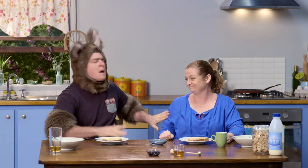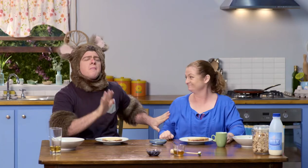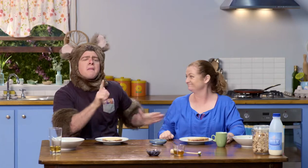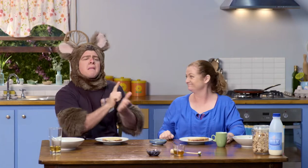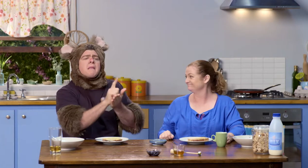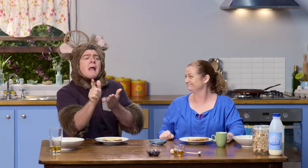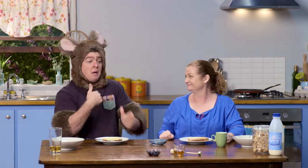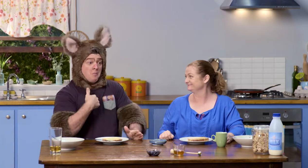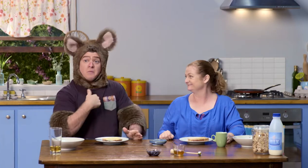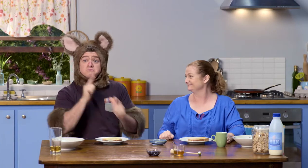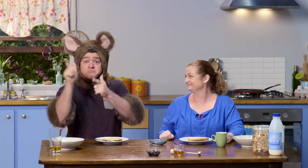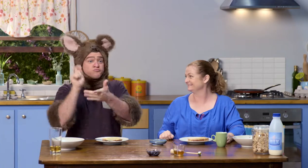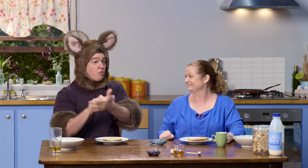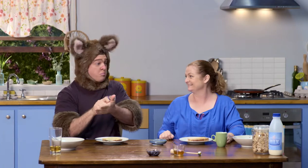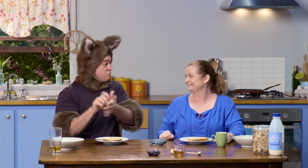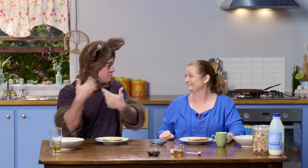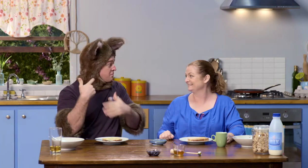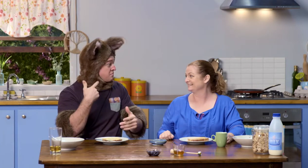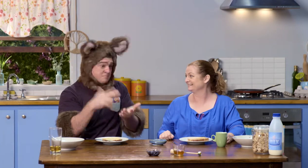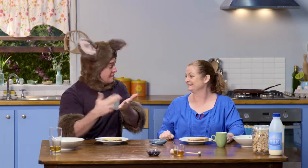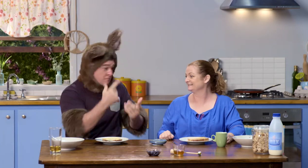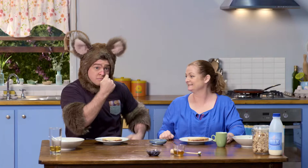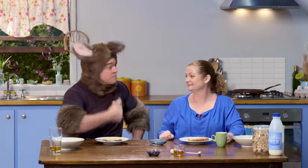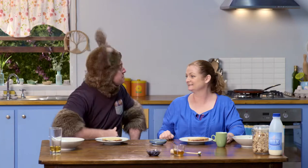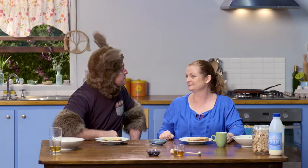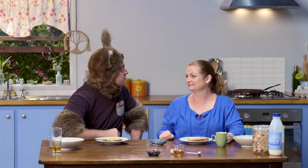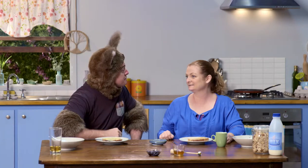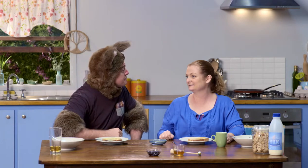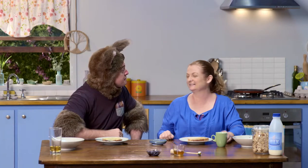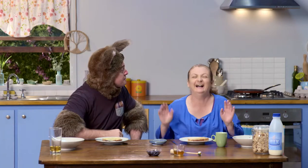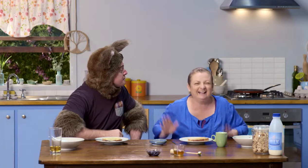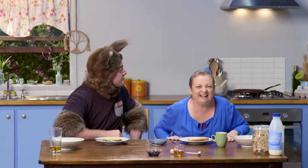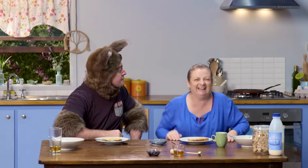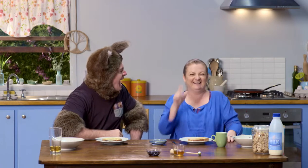Oh, Sally, later, can I go to the shop and get the butter? Huh?